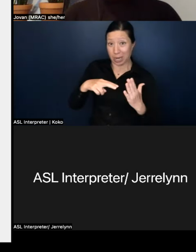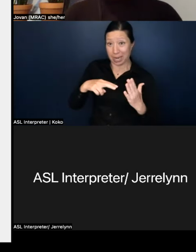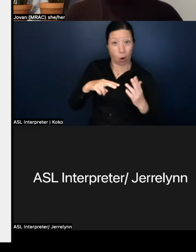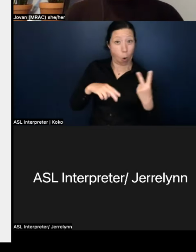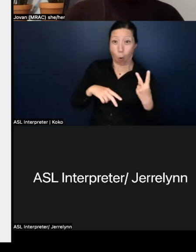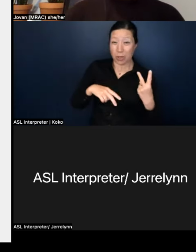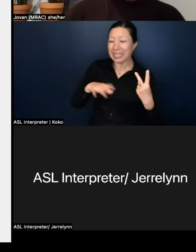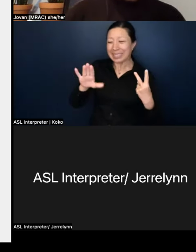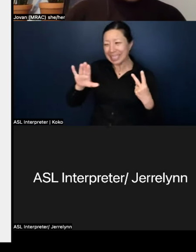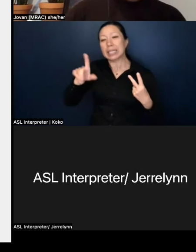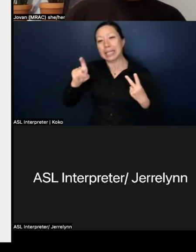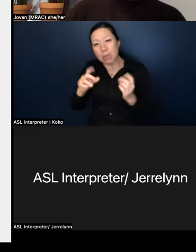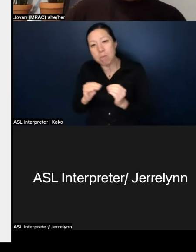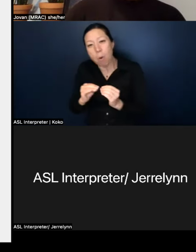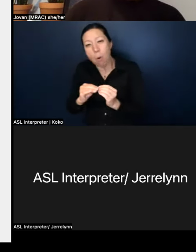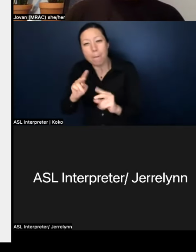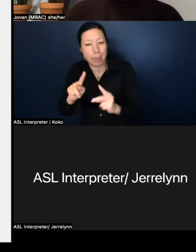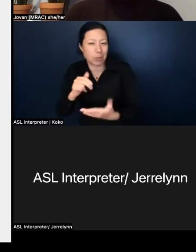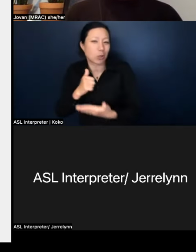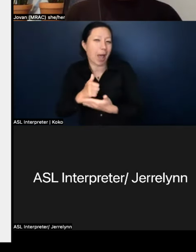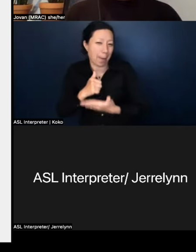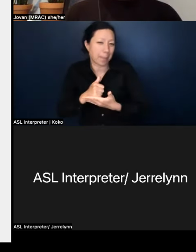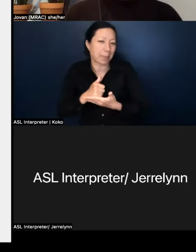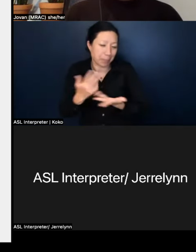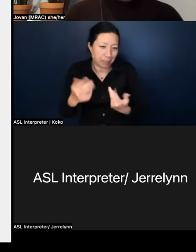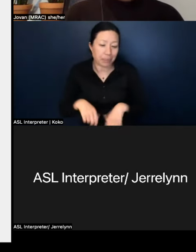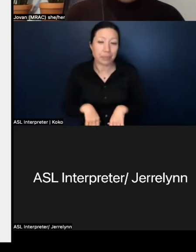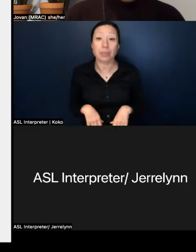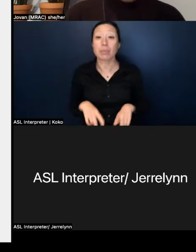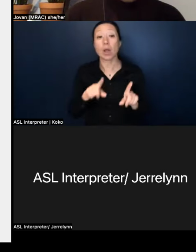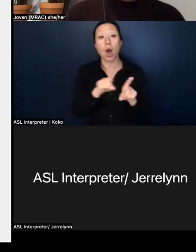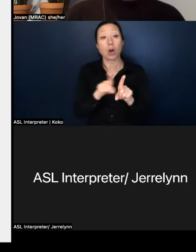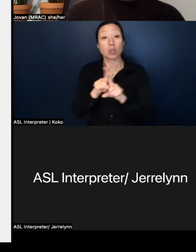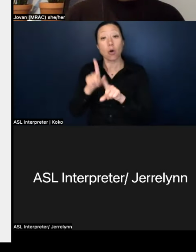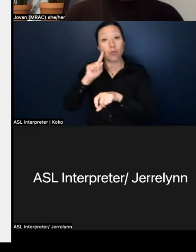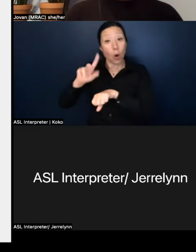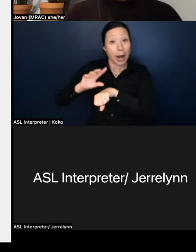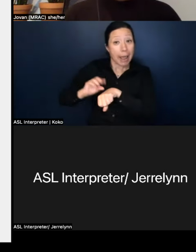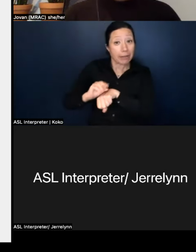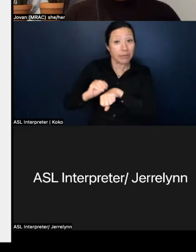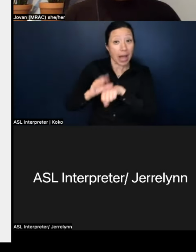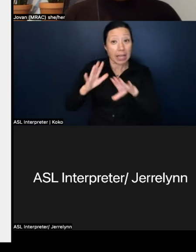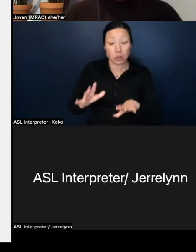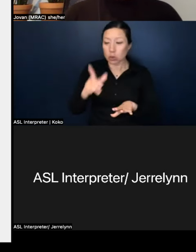There will also be an initial ask to the advisors that helped create the program.